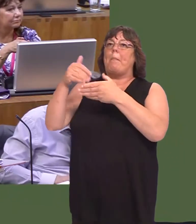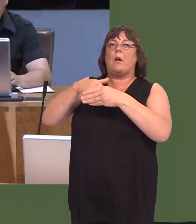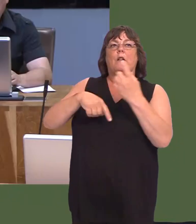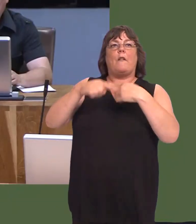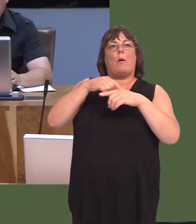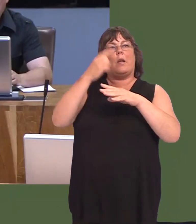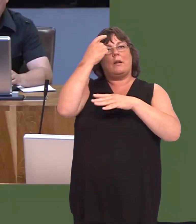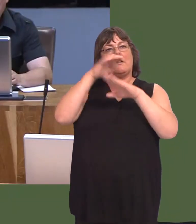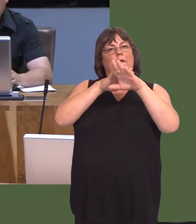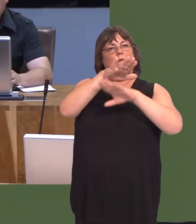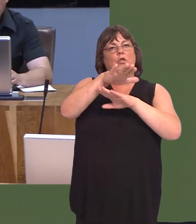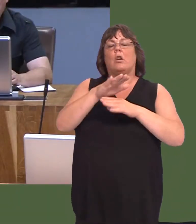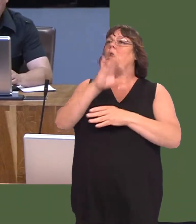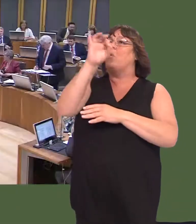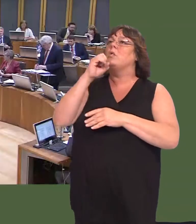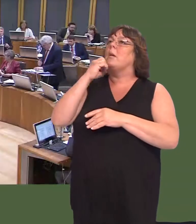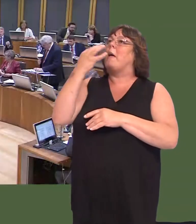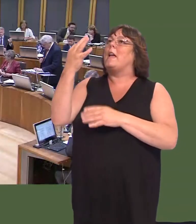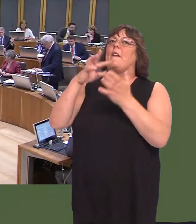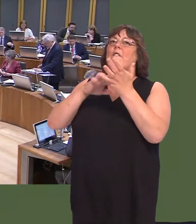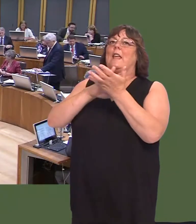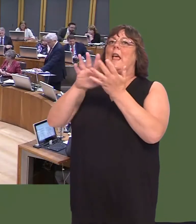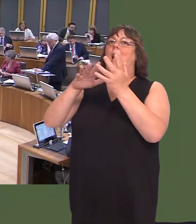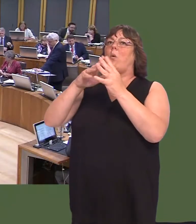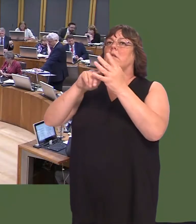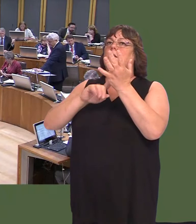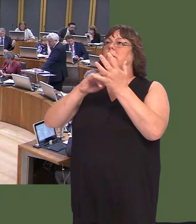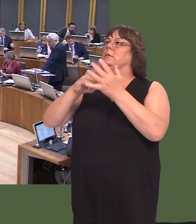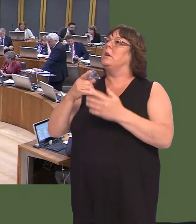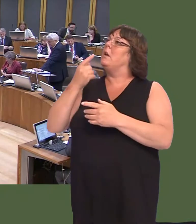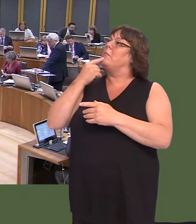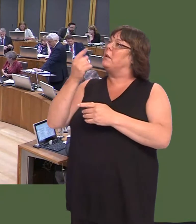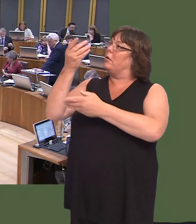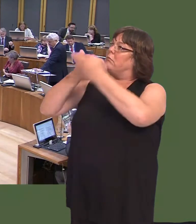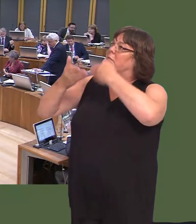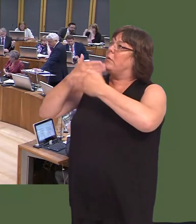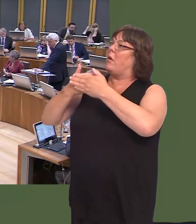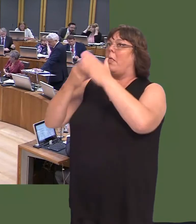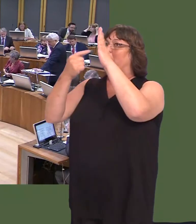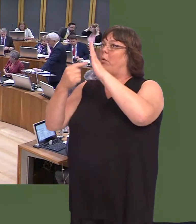Vikki Howells: 8. Will the First Minister make a statement on Welsh Government priorities for increasing